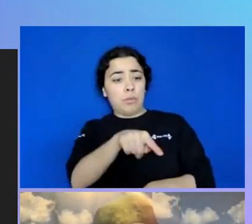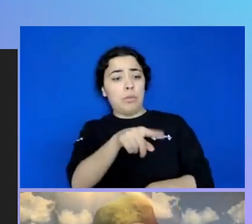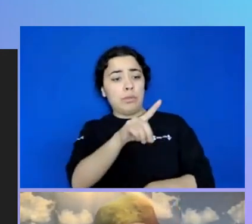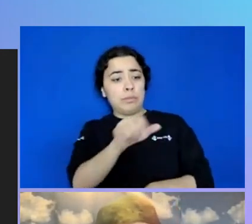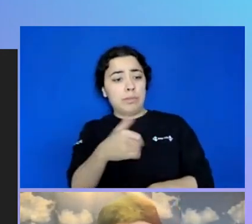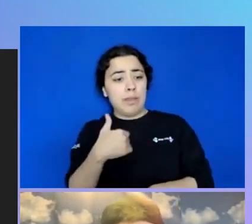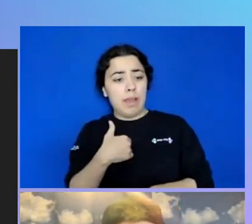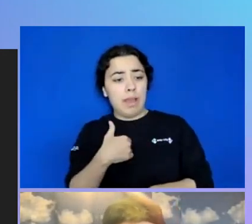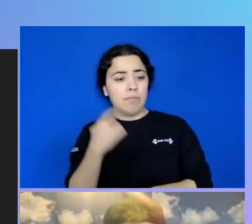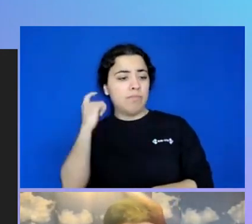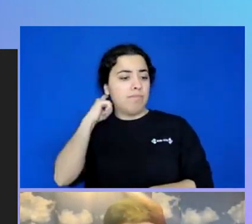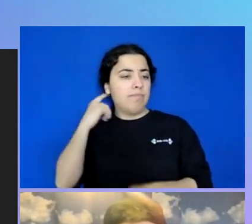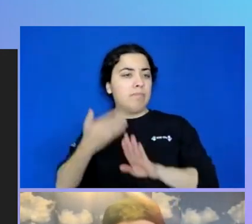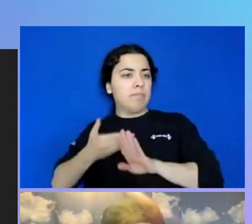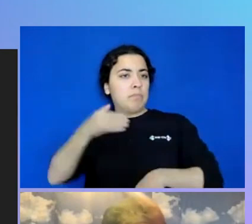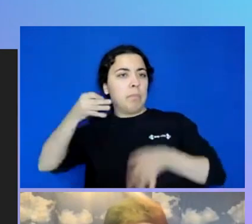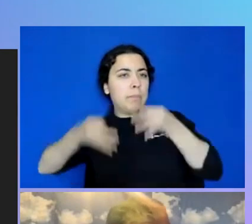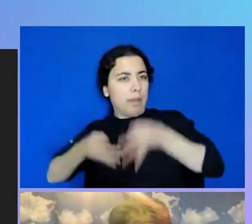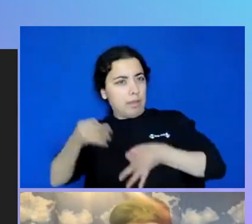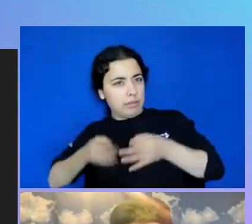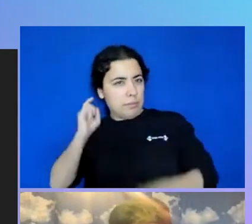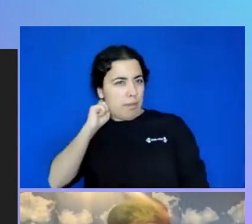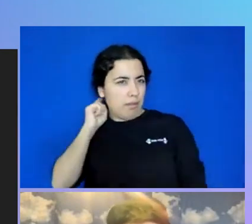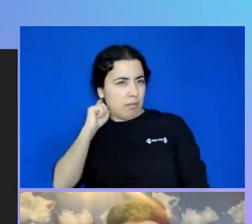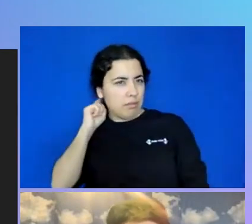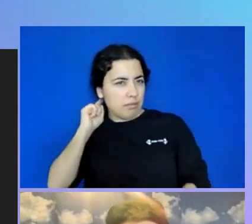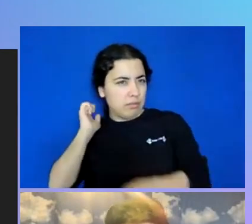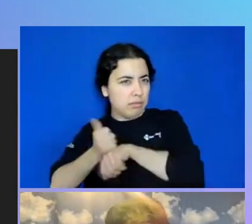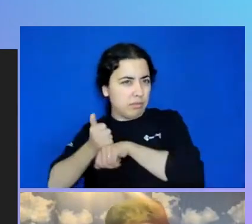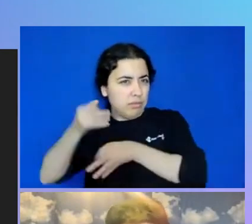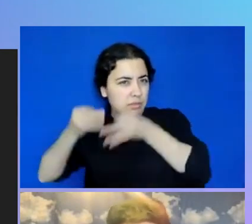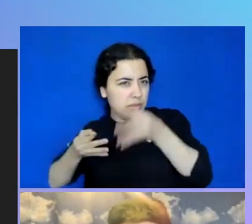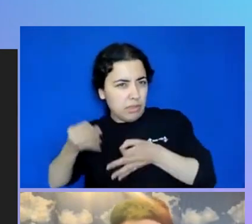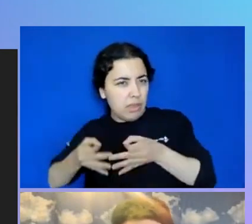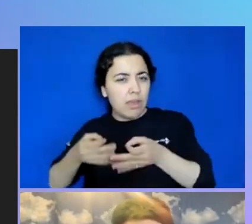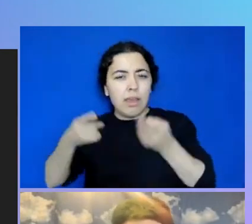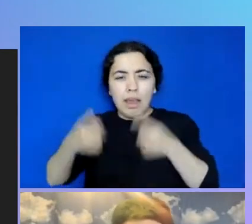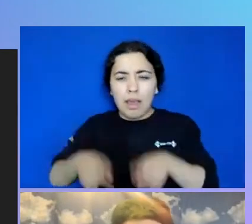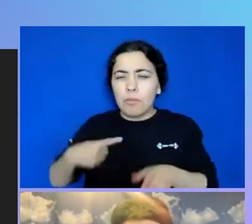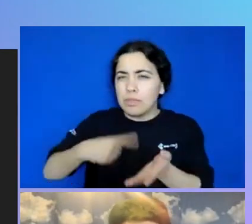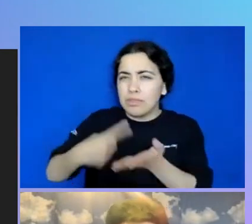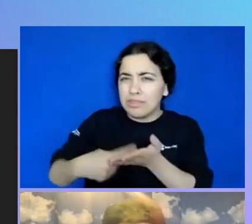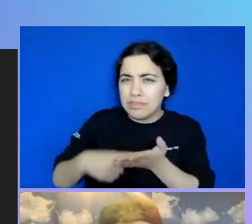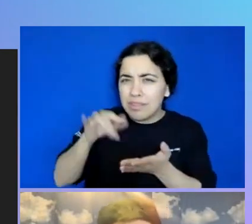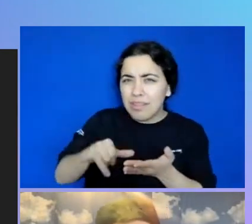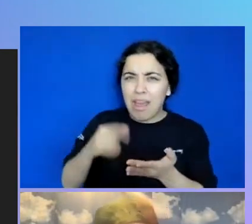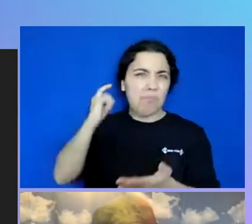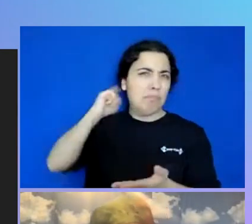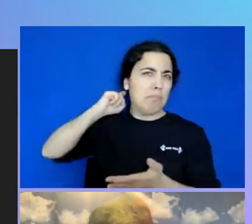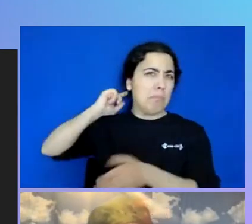and when we start talking about preferences that people have in society, uh, the implicit and